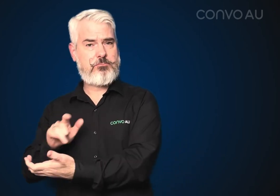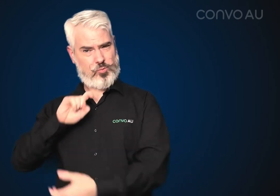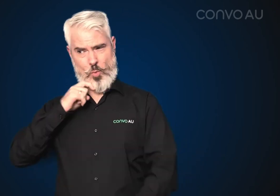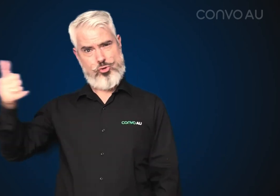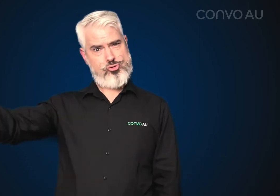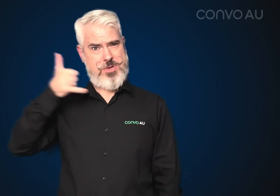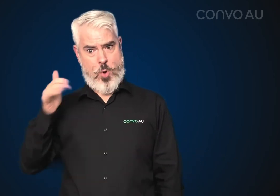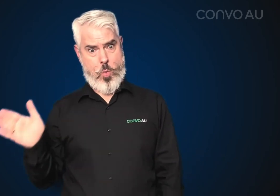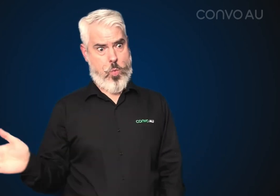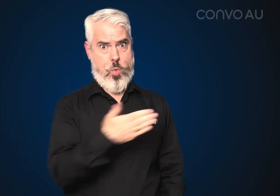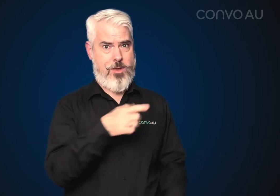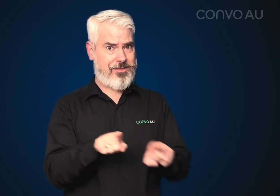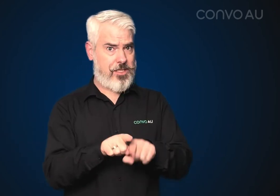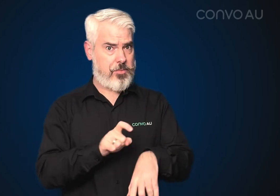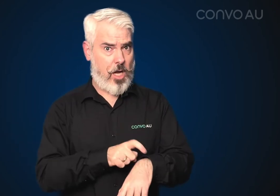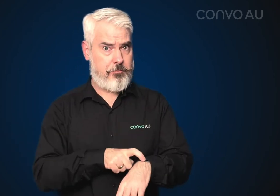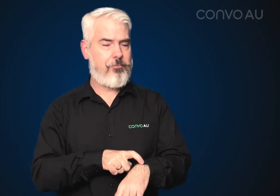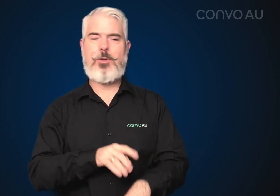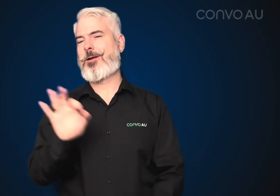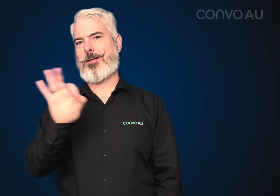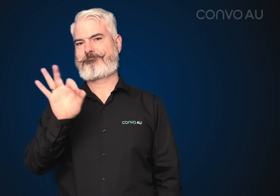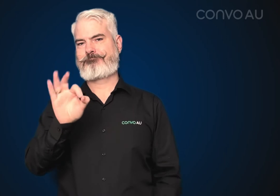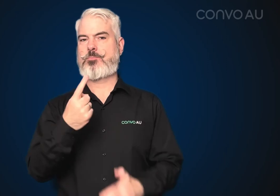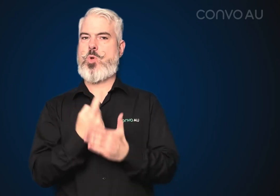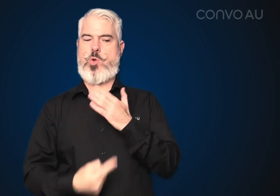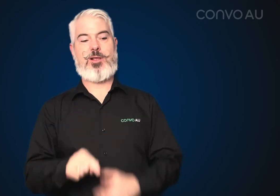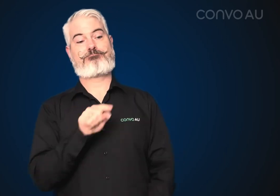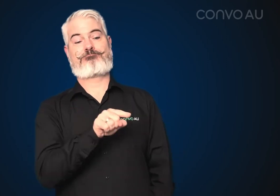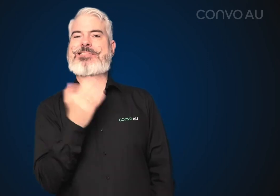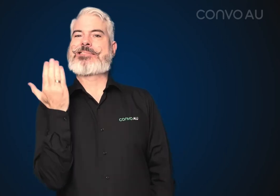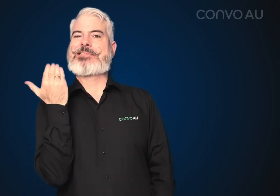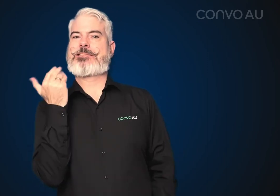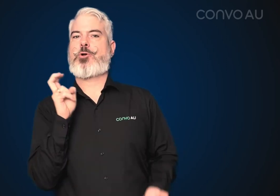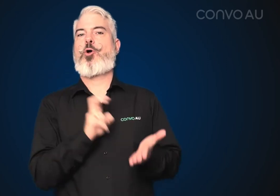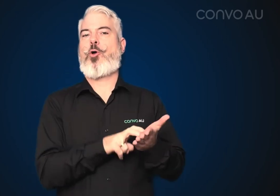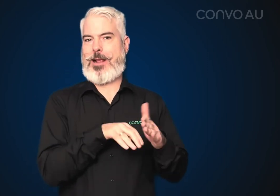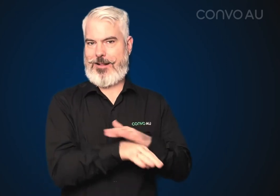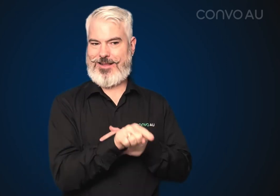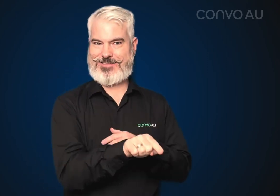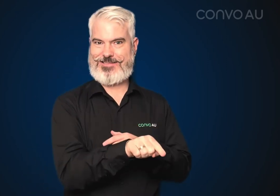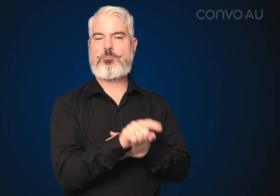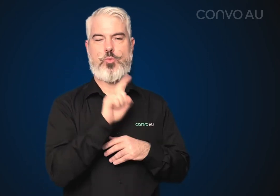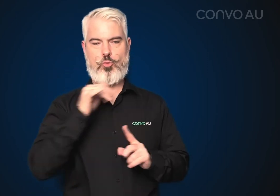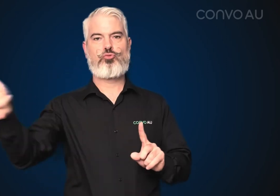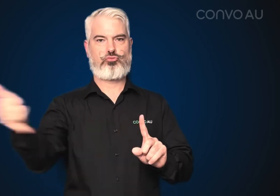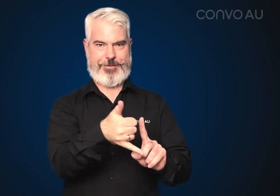this call will only go to the device that you most recently logged on.